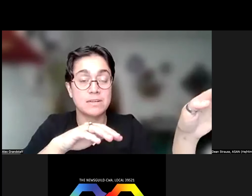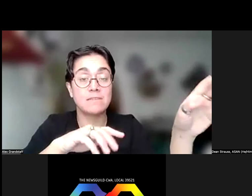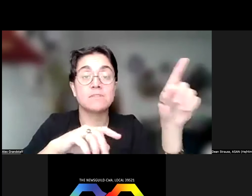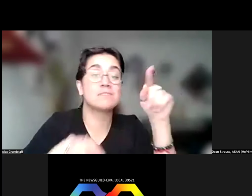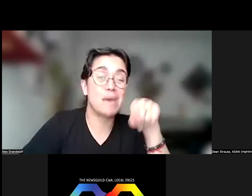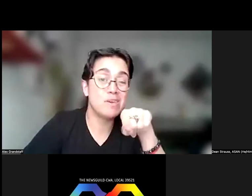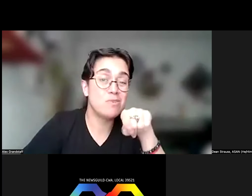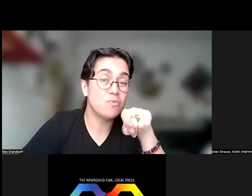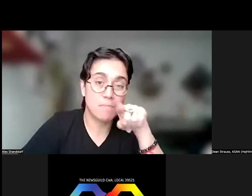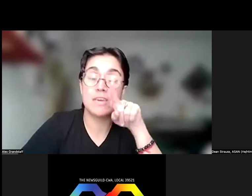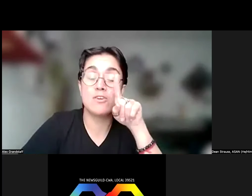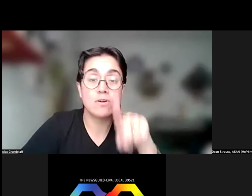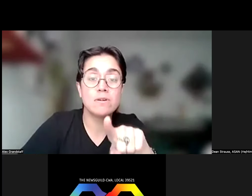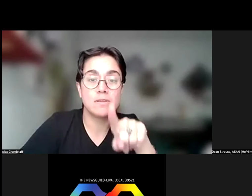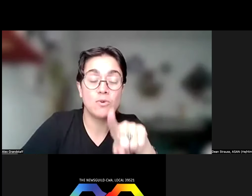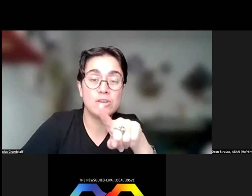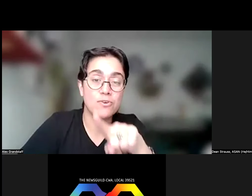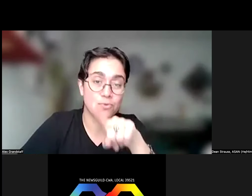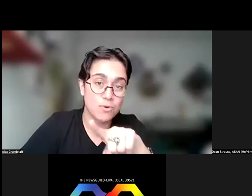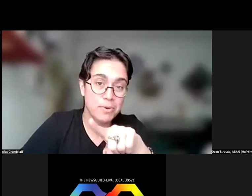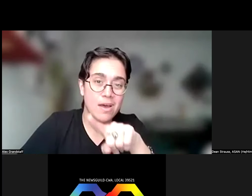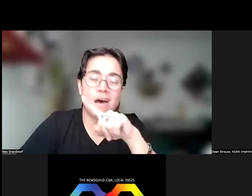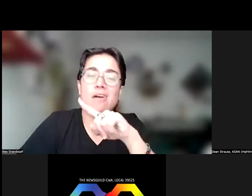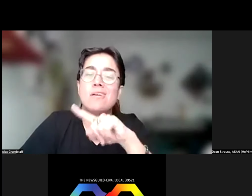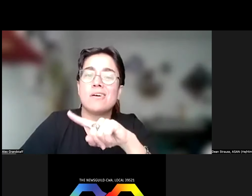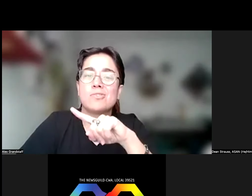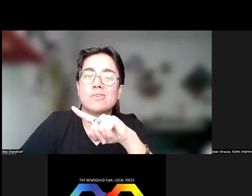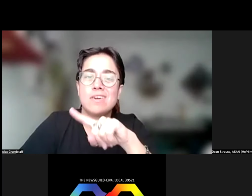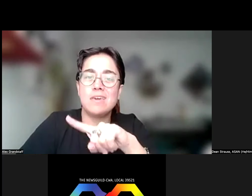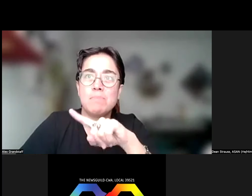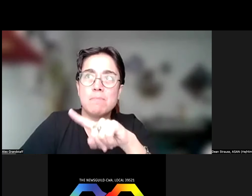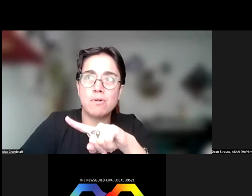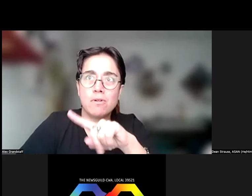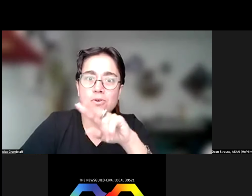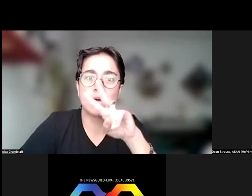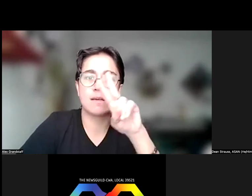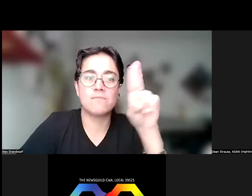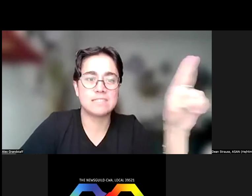things up into different columns that you can dealing with representatives. then fill out and think about. It is first